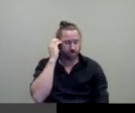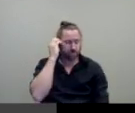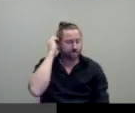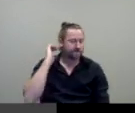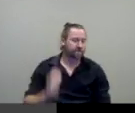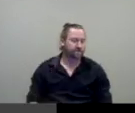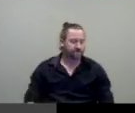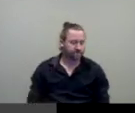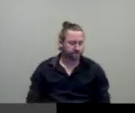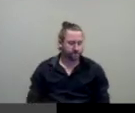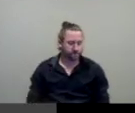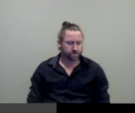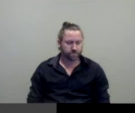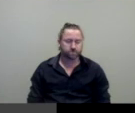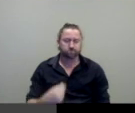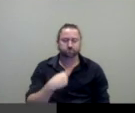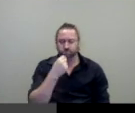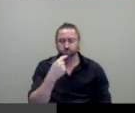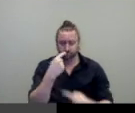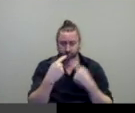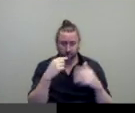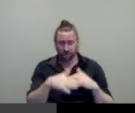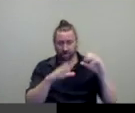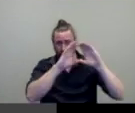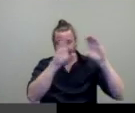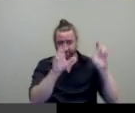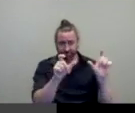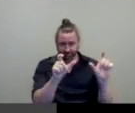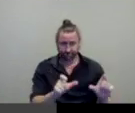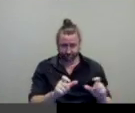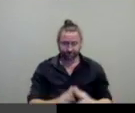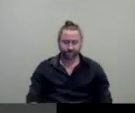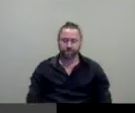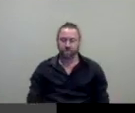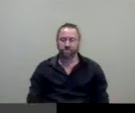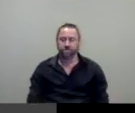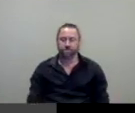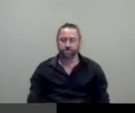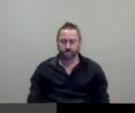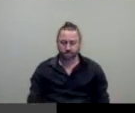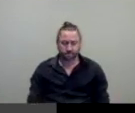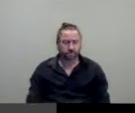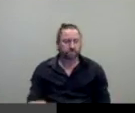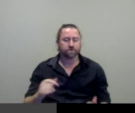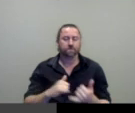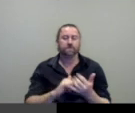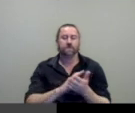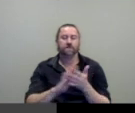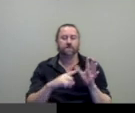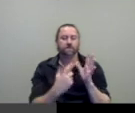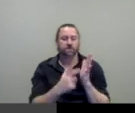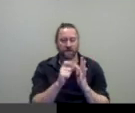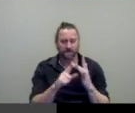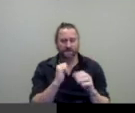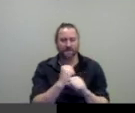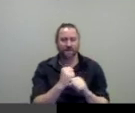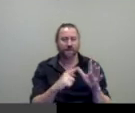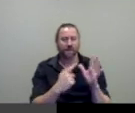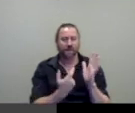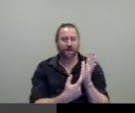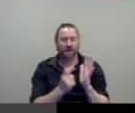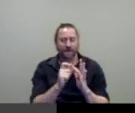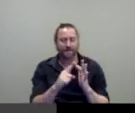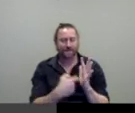you a little bit more about these three works so Shadi Ghadirian is a Tehran based photographer